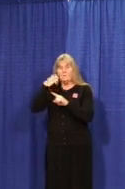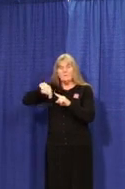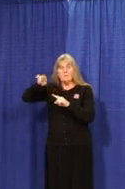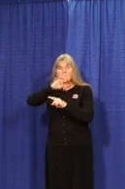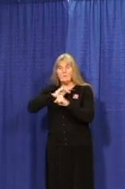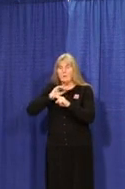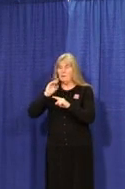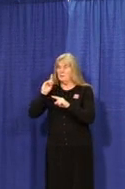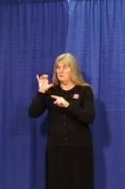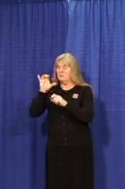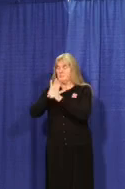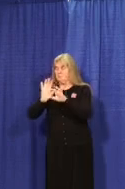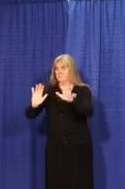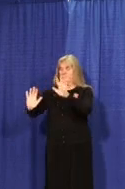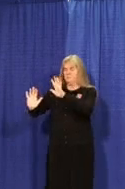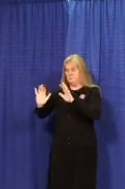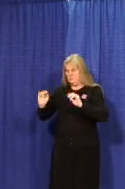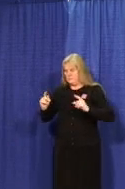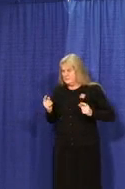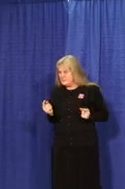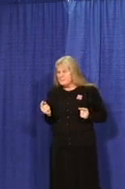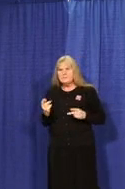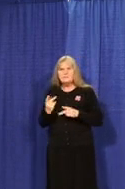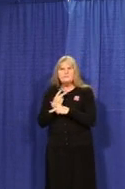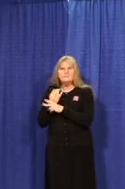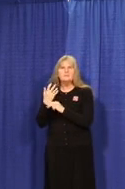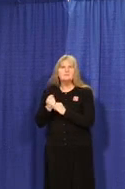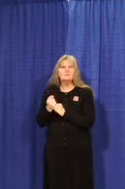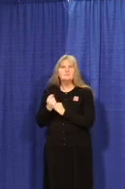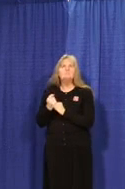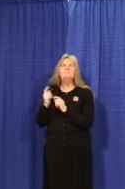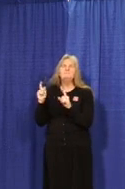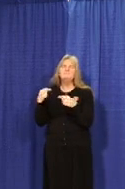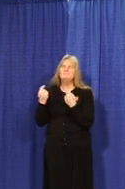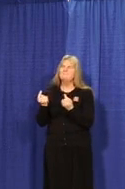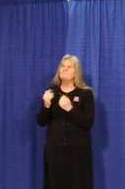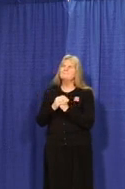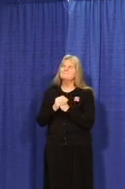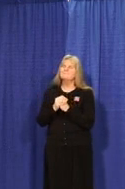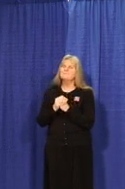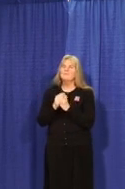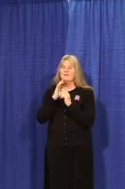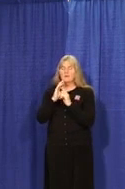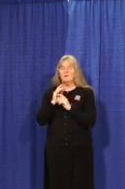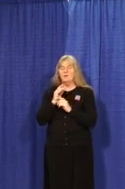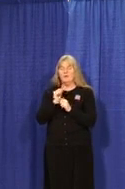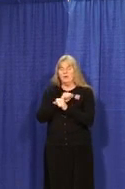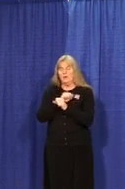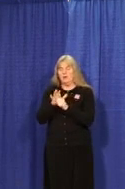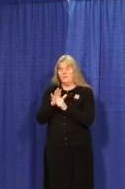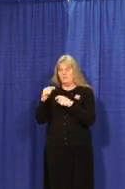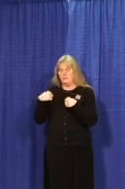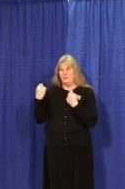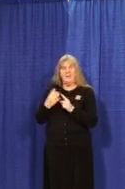community. We have been dealing with this pandemic for nearly eight months and it is easy to forget about